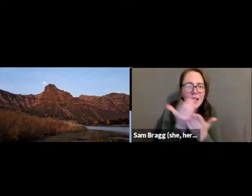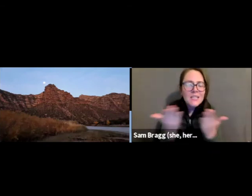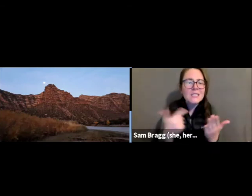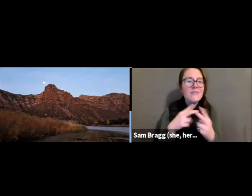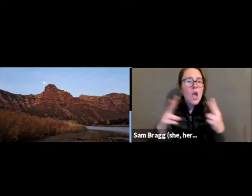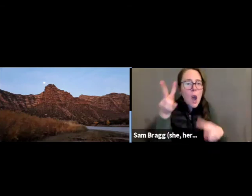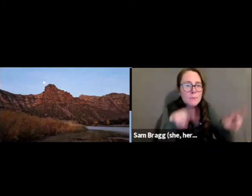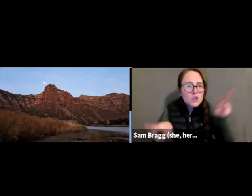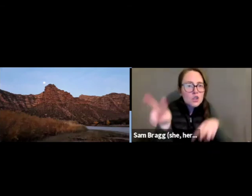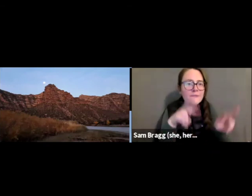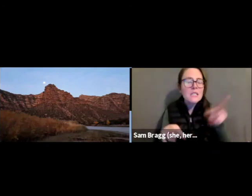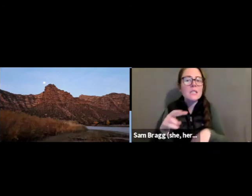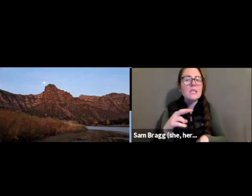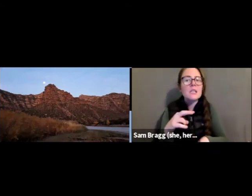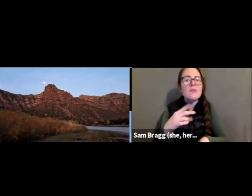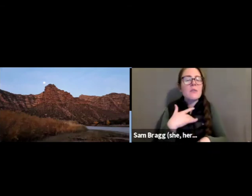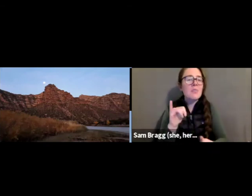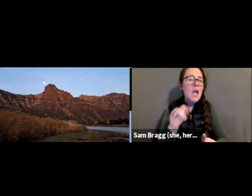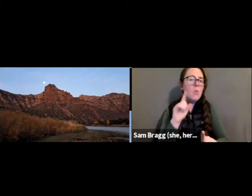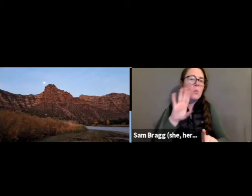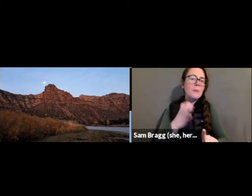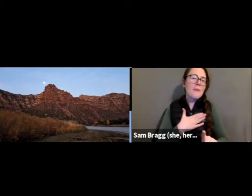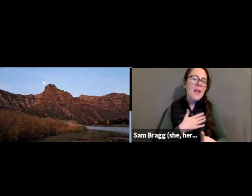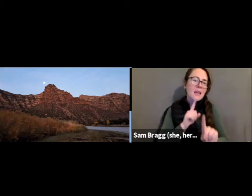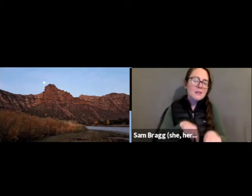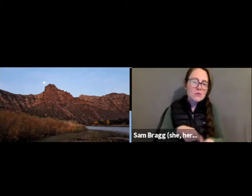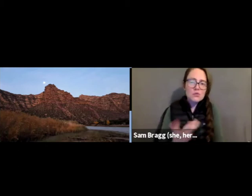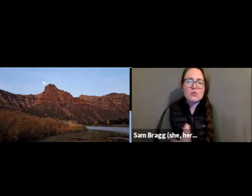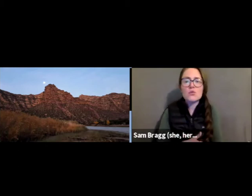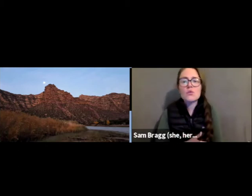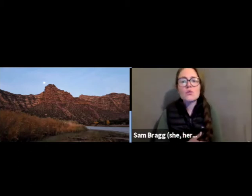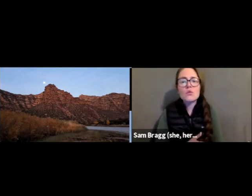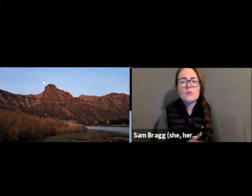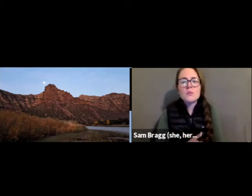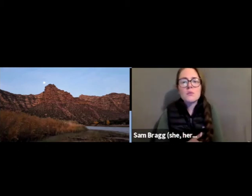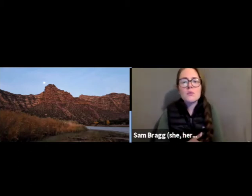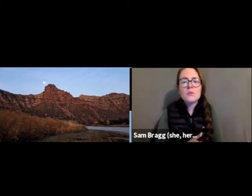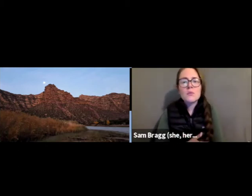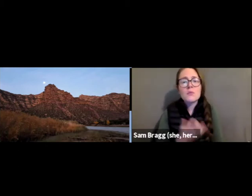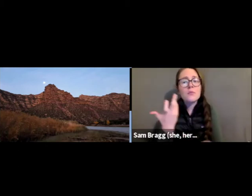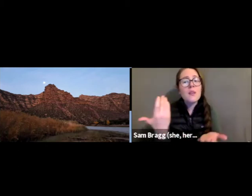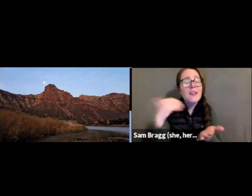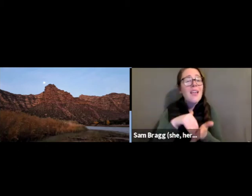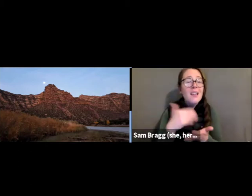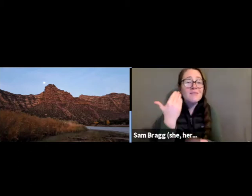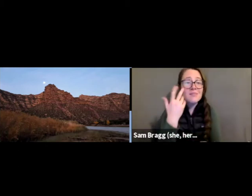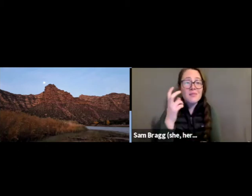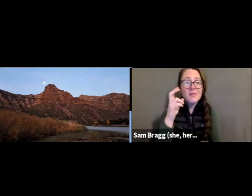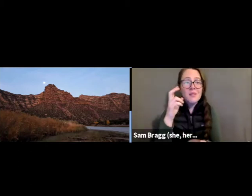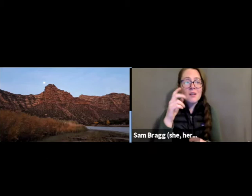as a deaf person i see things in more detail I’m observing more intensely in most situations